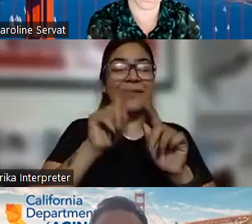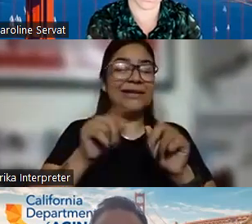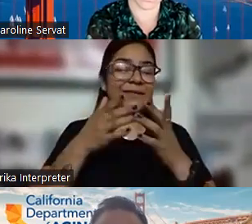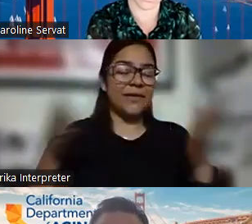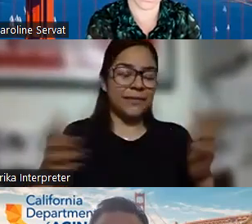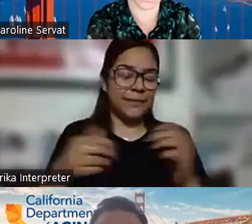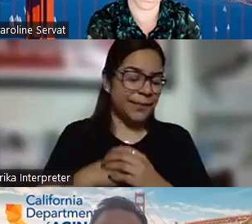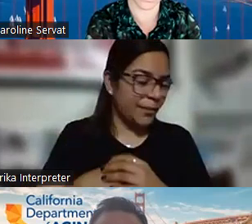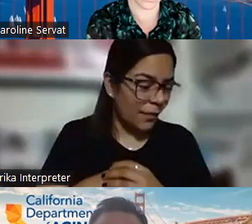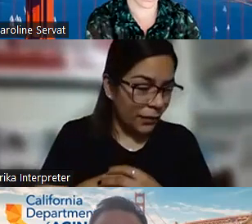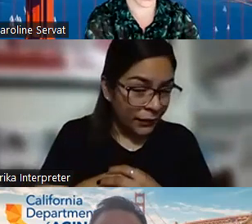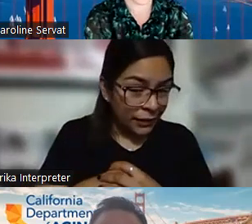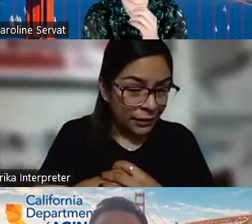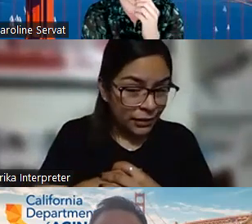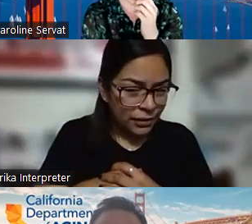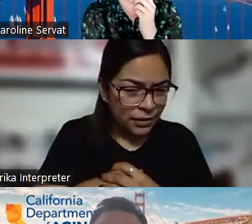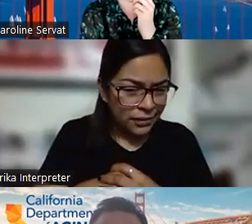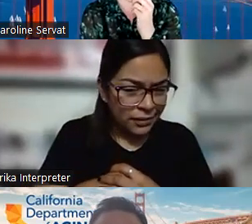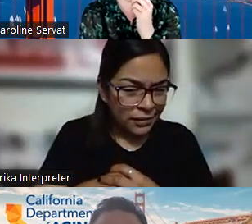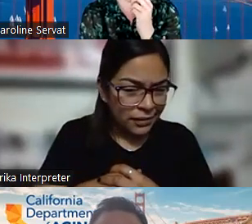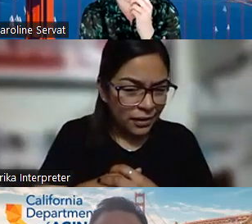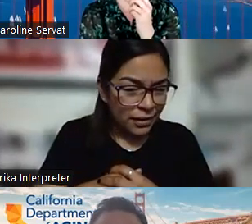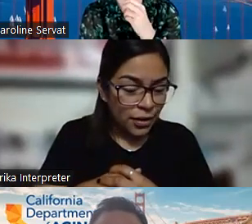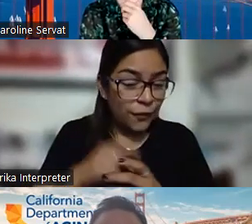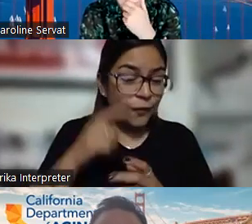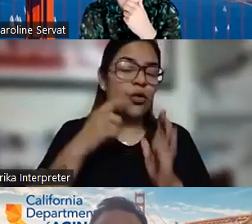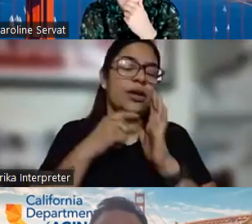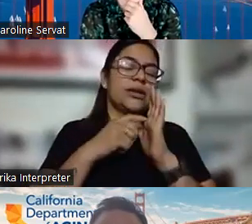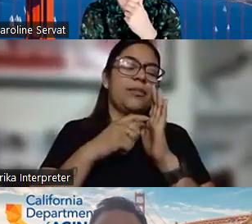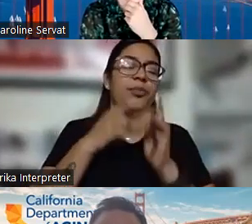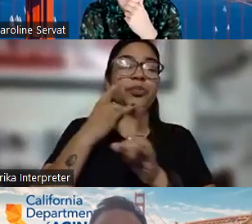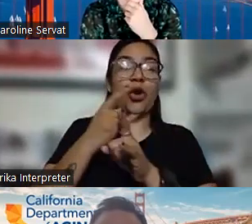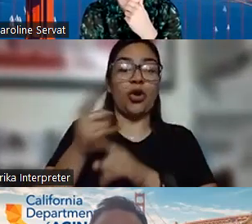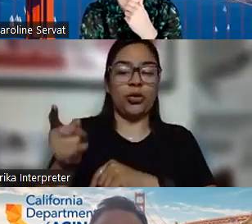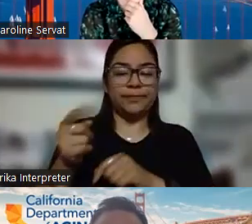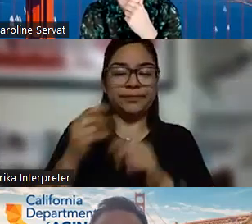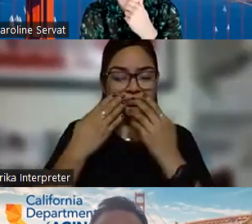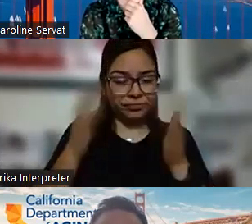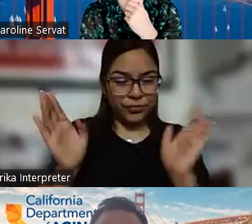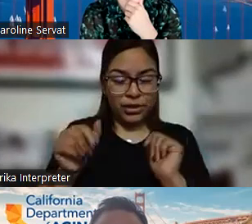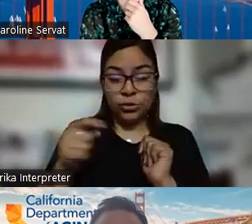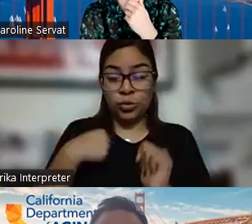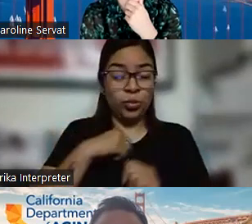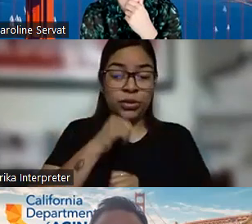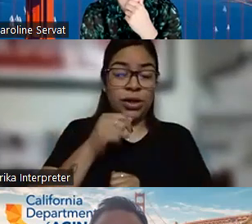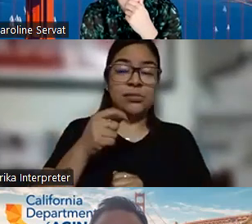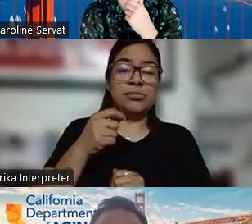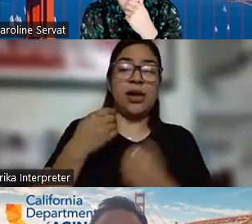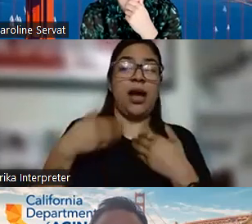allowed to share you know you can't share people's alcohol and drug stuff so you know one of the most